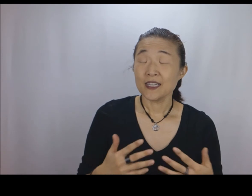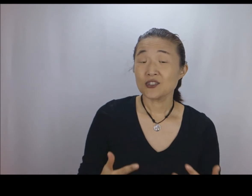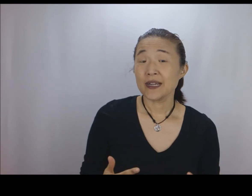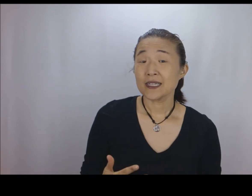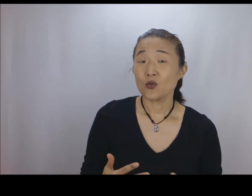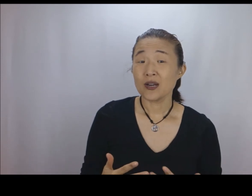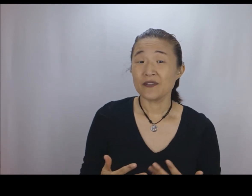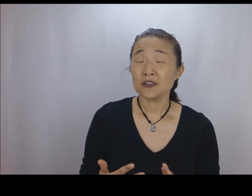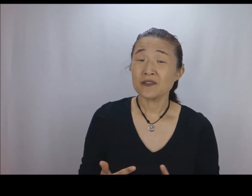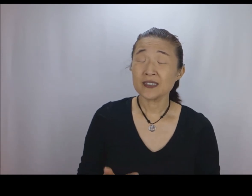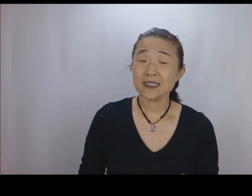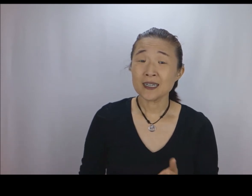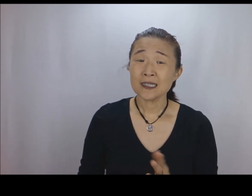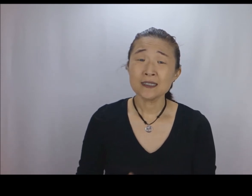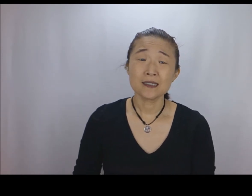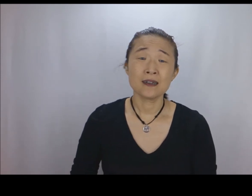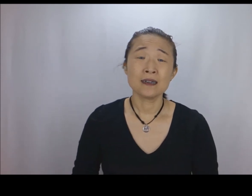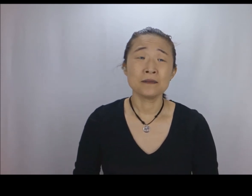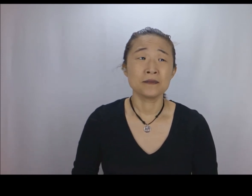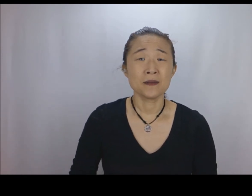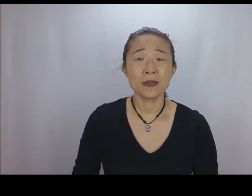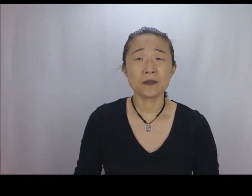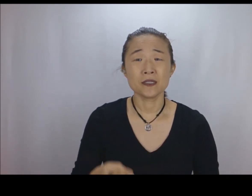History has quite a few different signs.